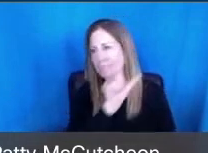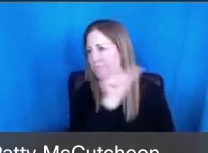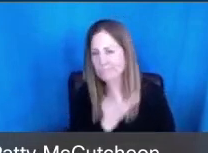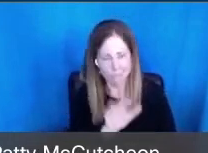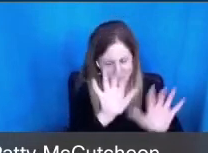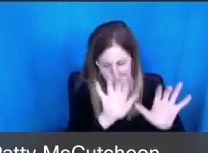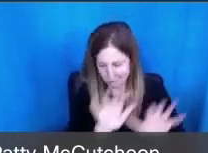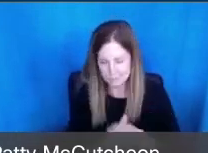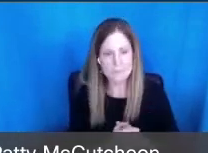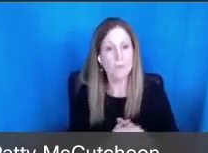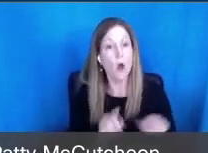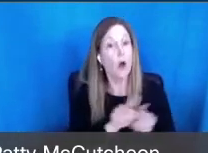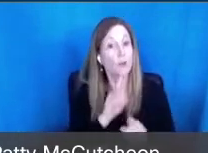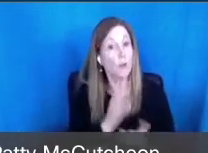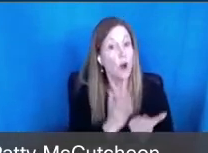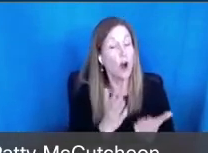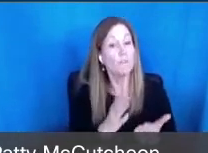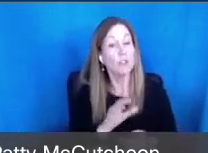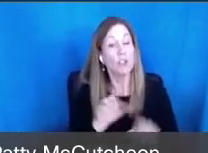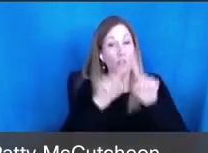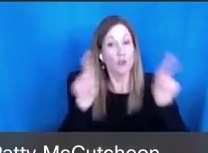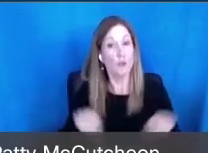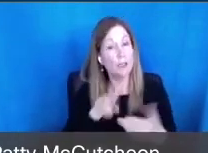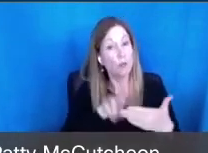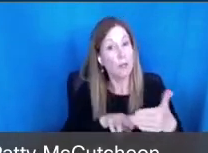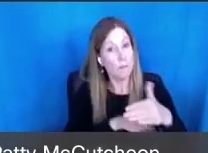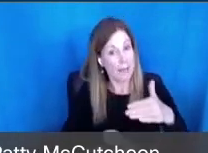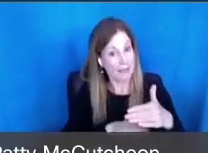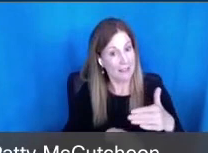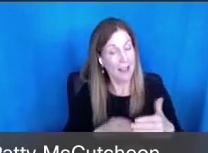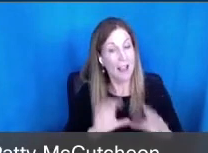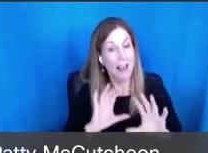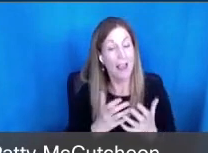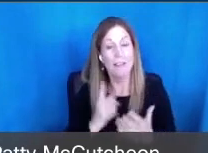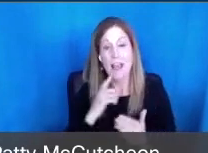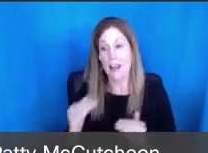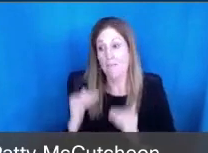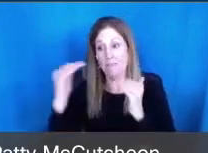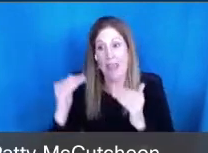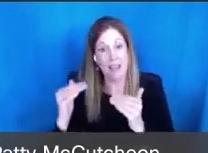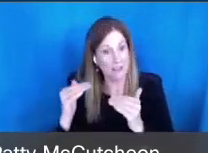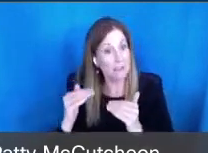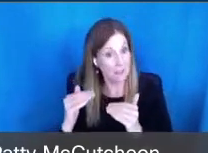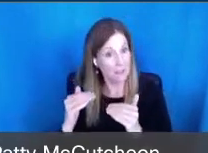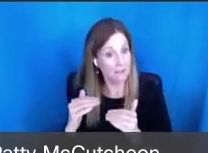We also offer a screen reader basics class and an advanced screen reader training so that our developers are actually able to test their accessibility features